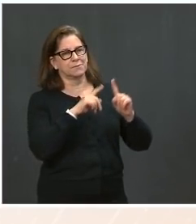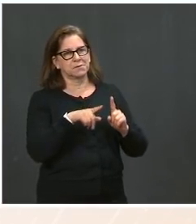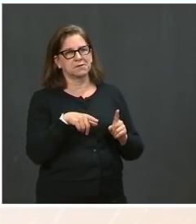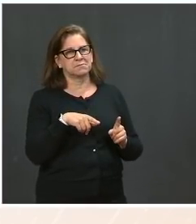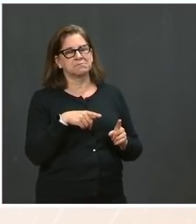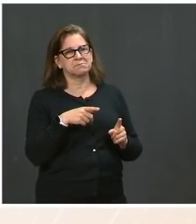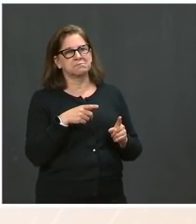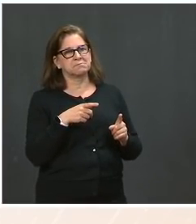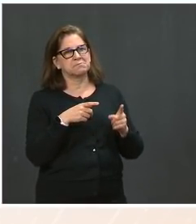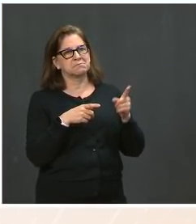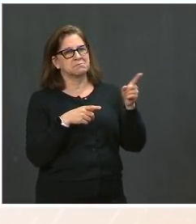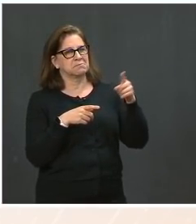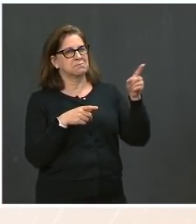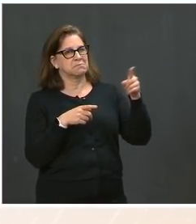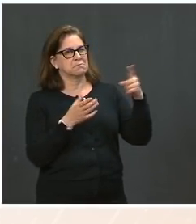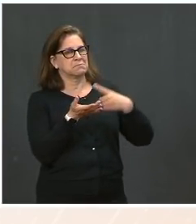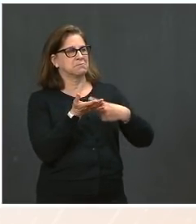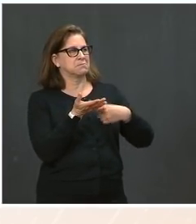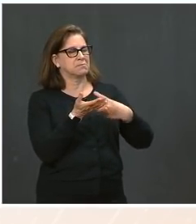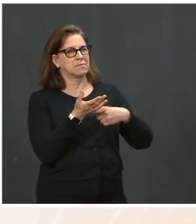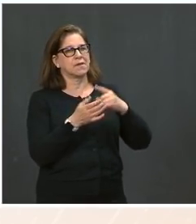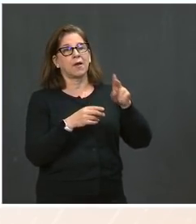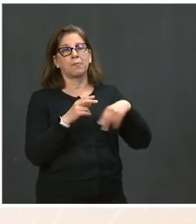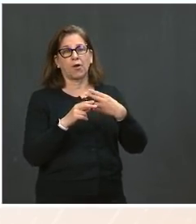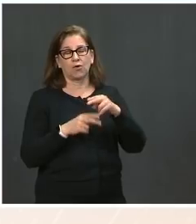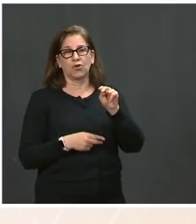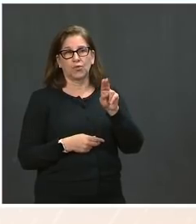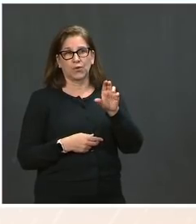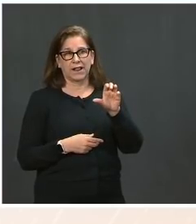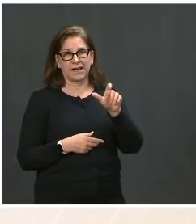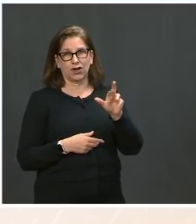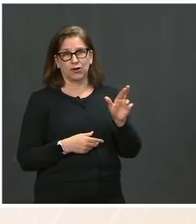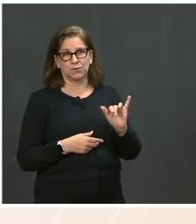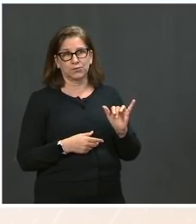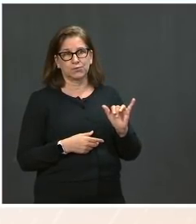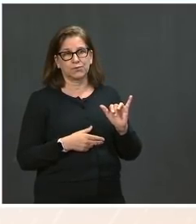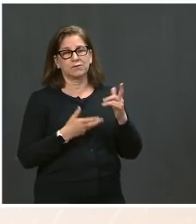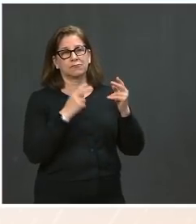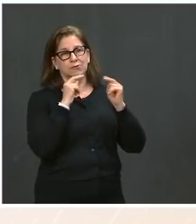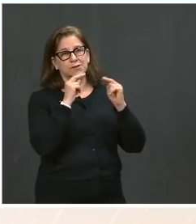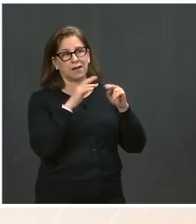But I'm not going to have an update beyond that from here. The Press: And then tomorrow, the Army Corps of Engineers will be in a federal court